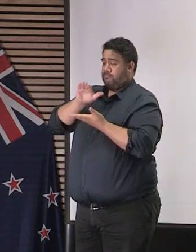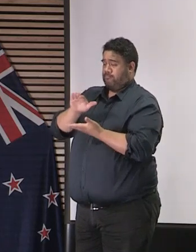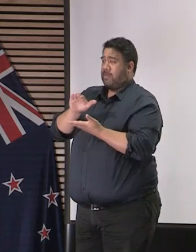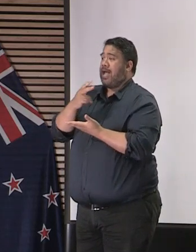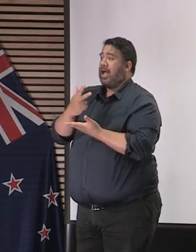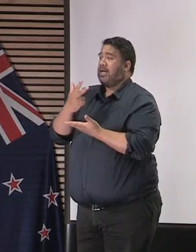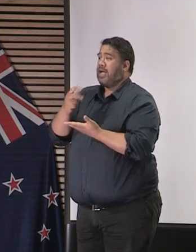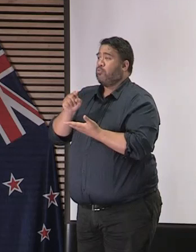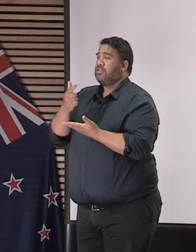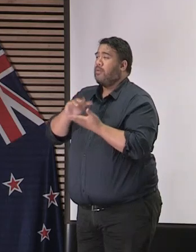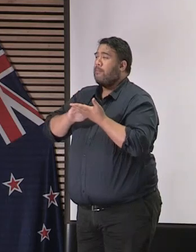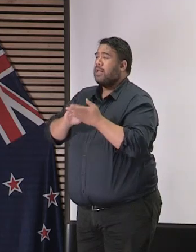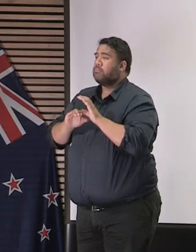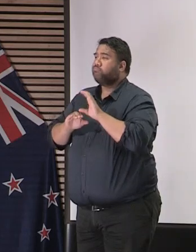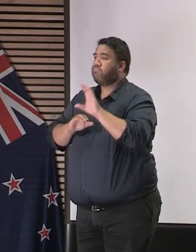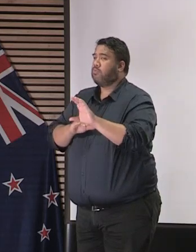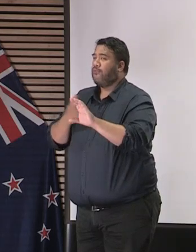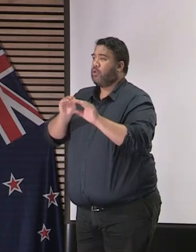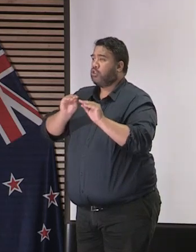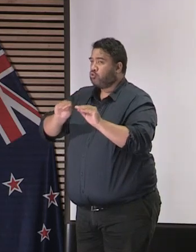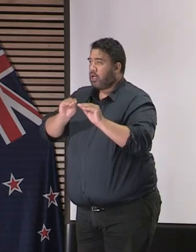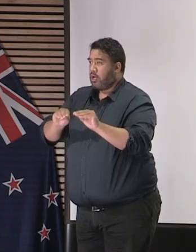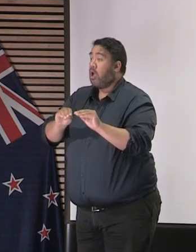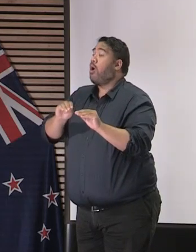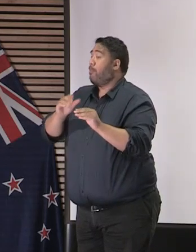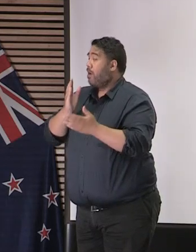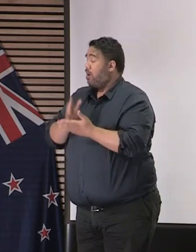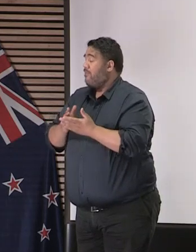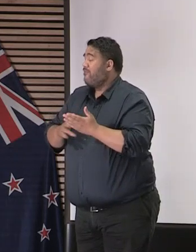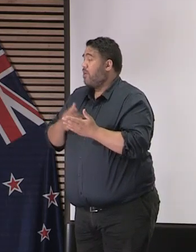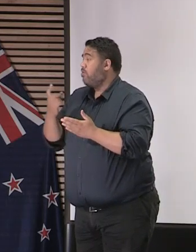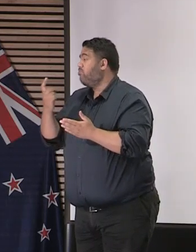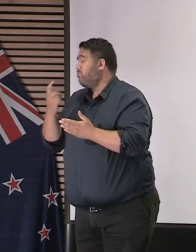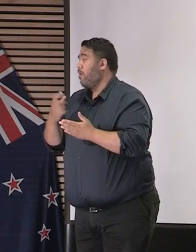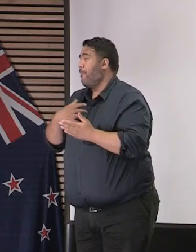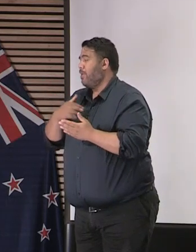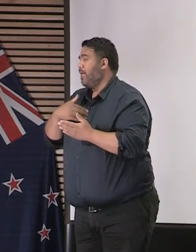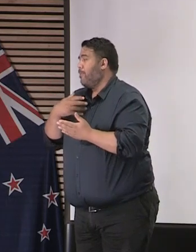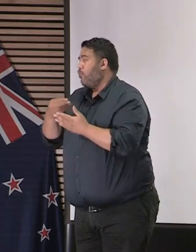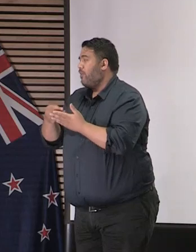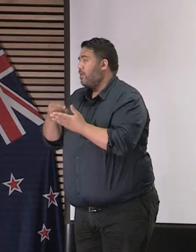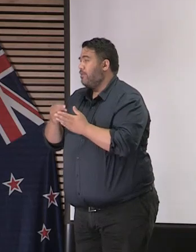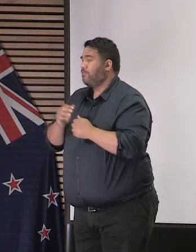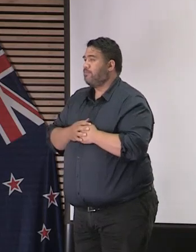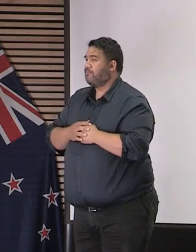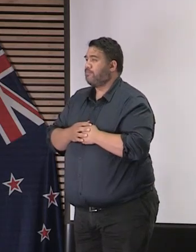we fast tracked immediate emergency funding for $88.7